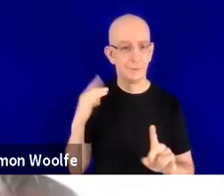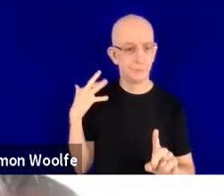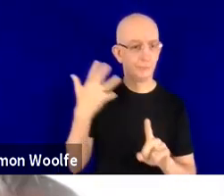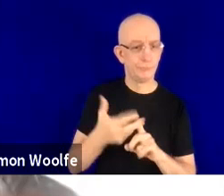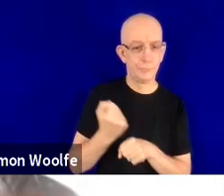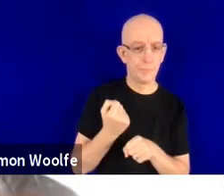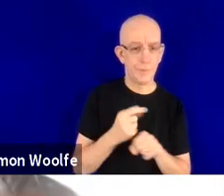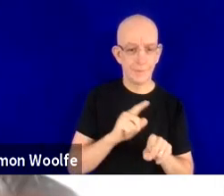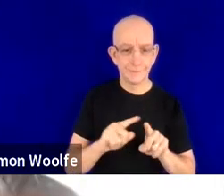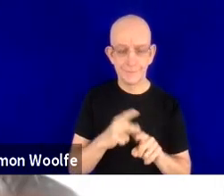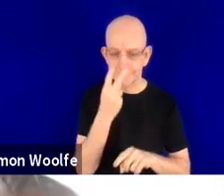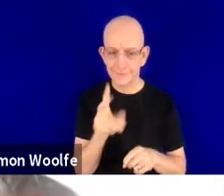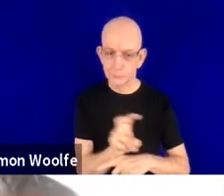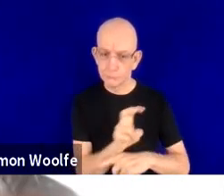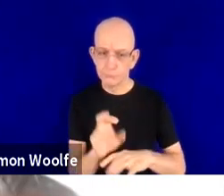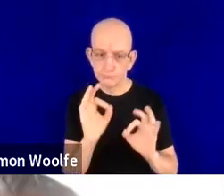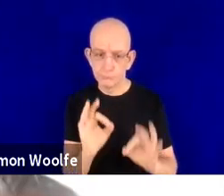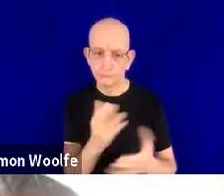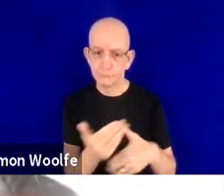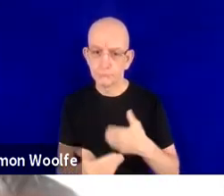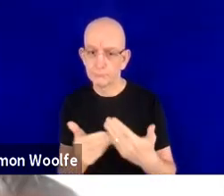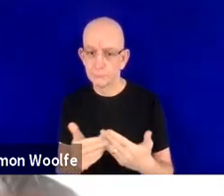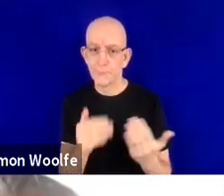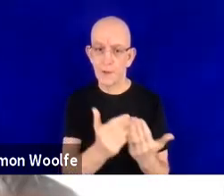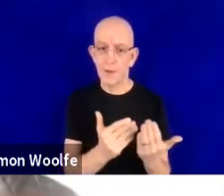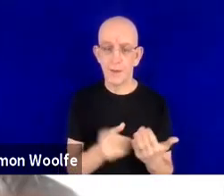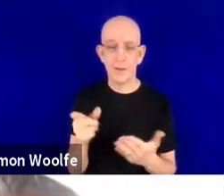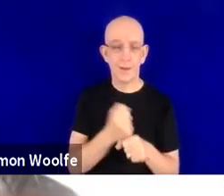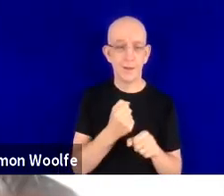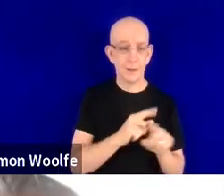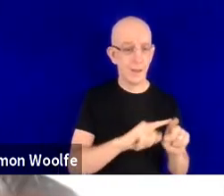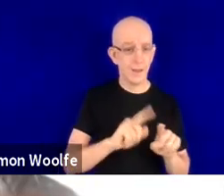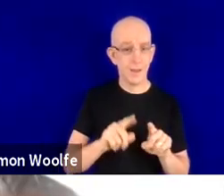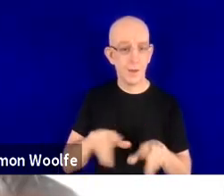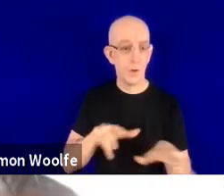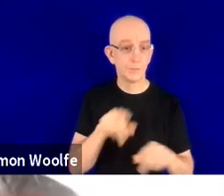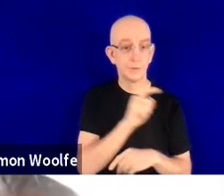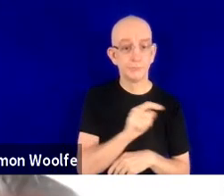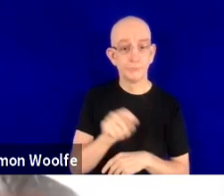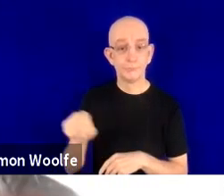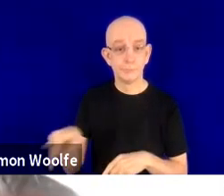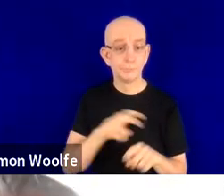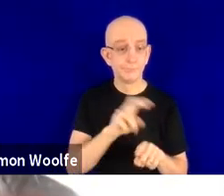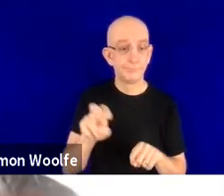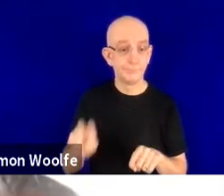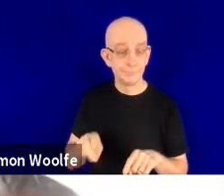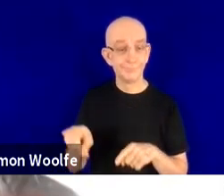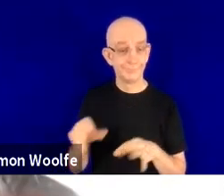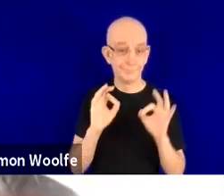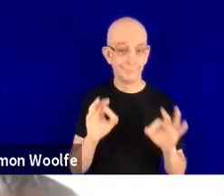rehabilitation and assistive technology programs, social policy reforms and humanitarian interventions